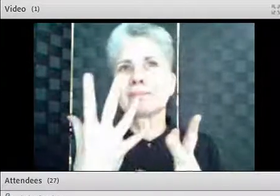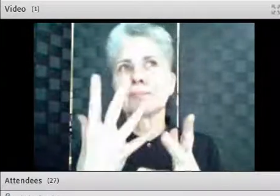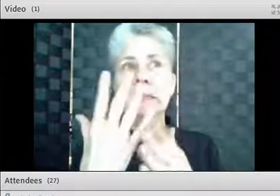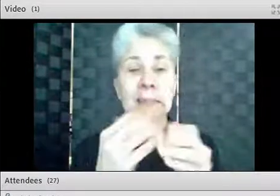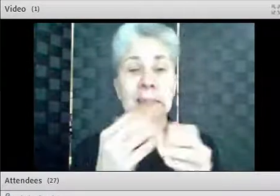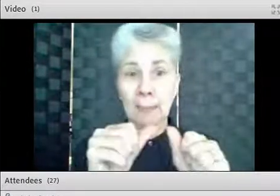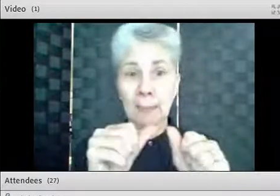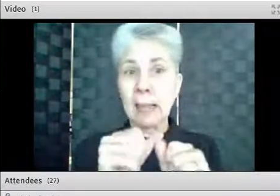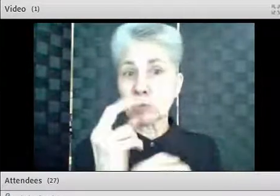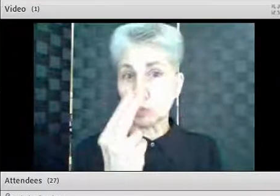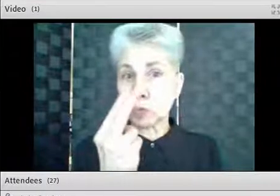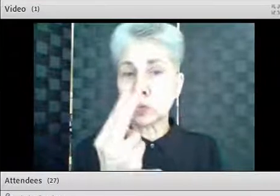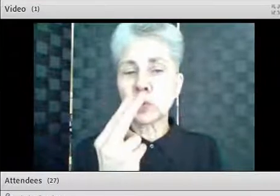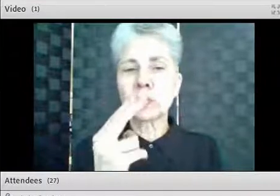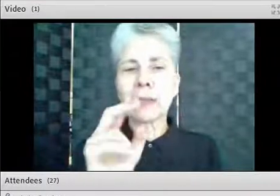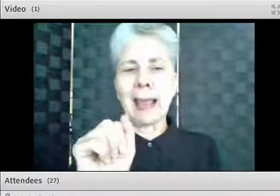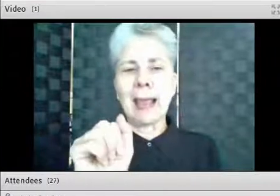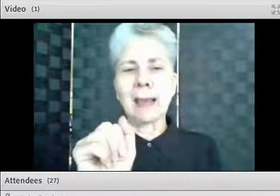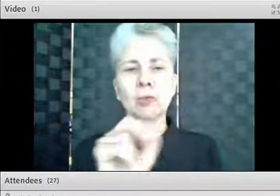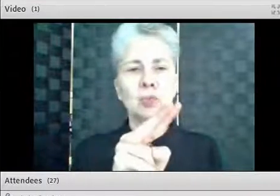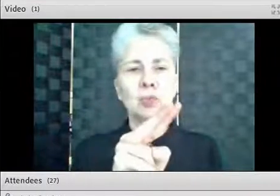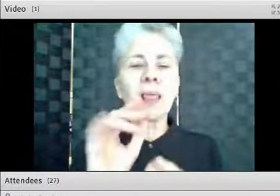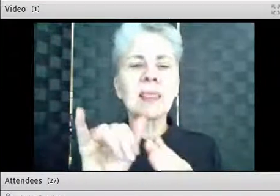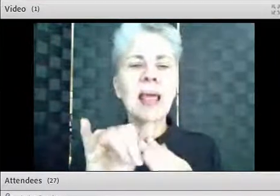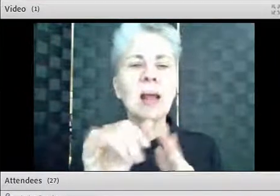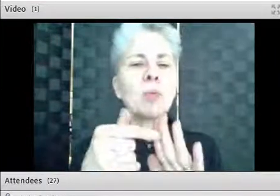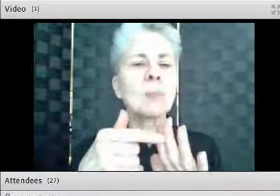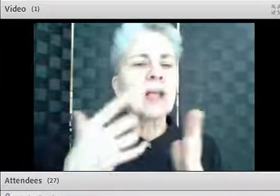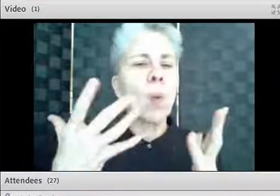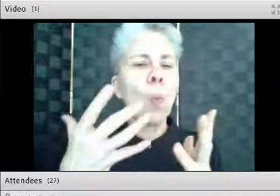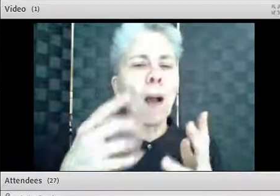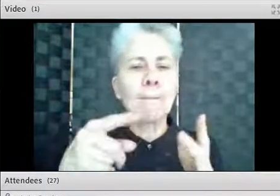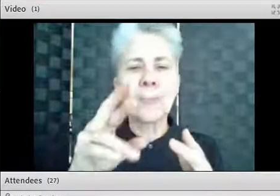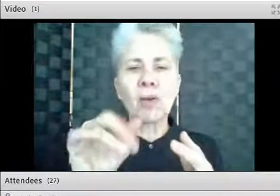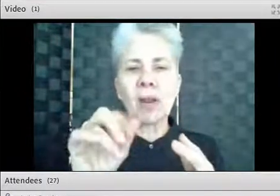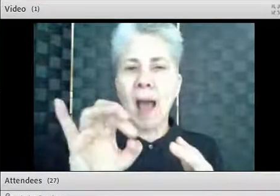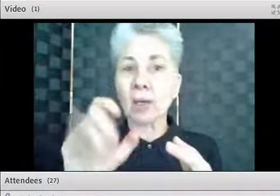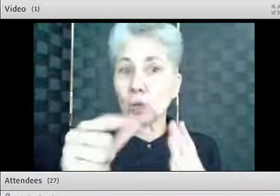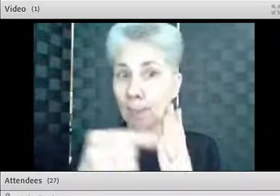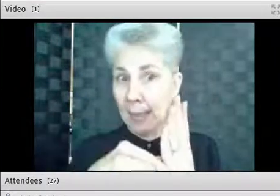A2 to represent periodicals on a certain topic, and then what's been cut off here